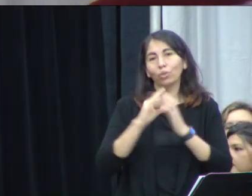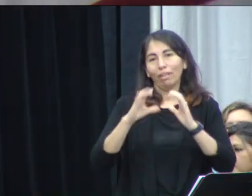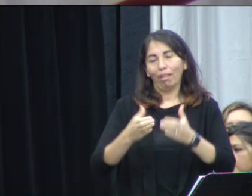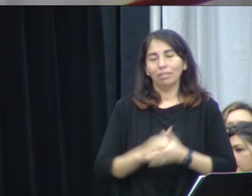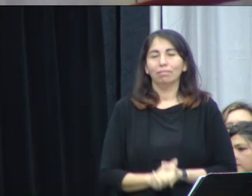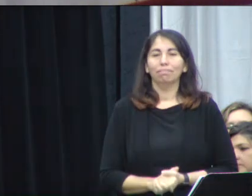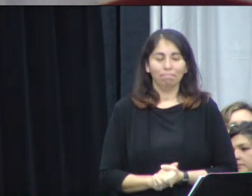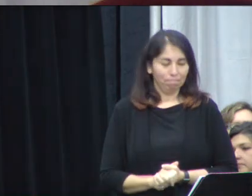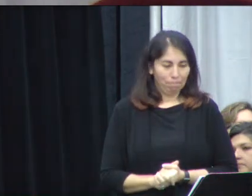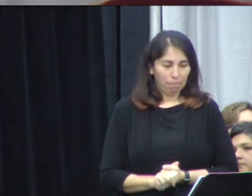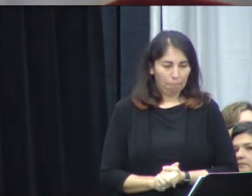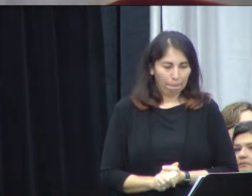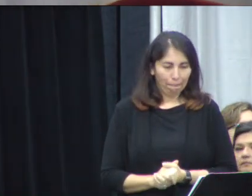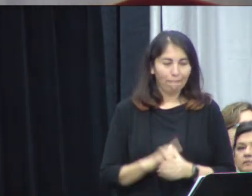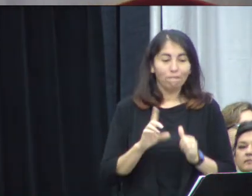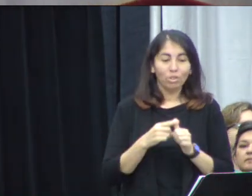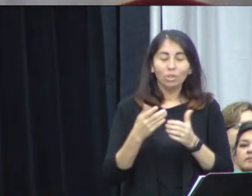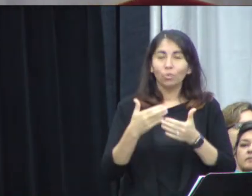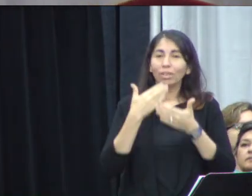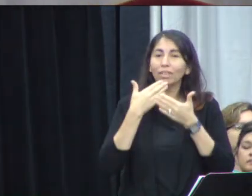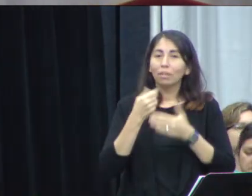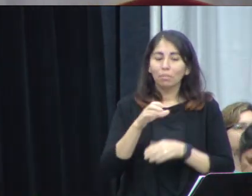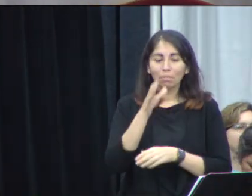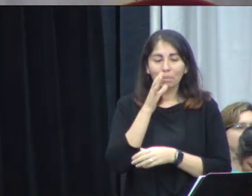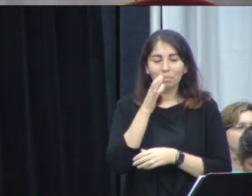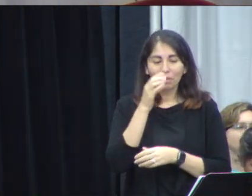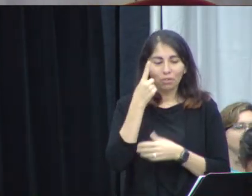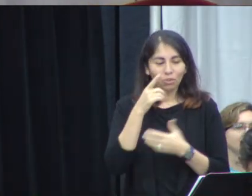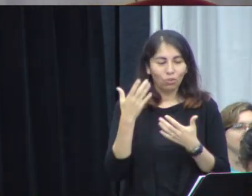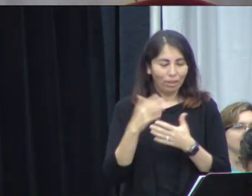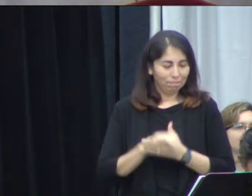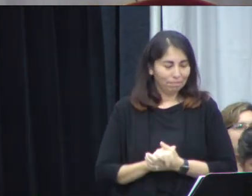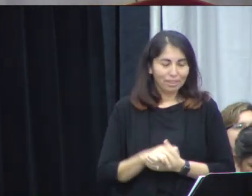(Lyset speaking in foreign language)